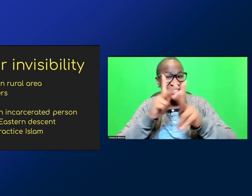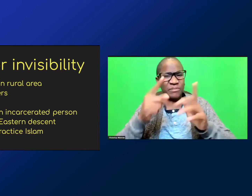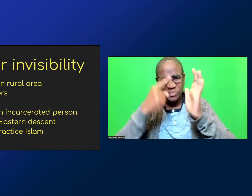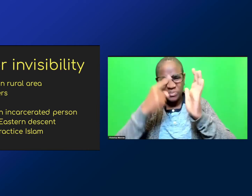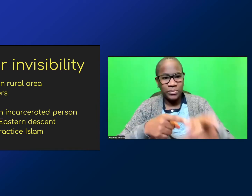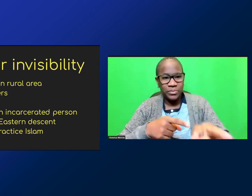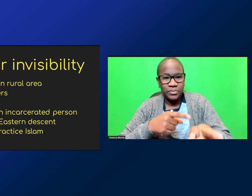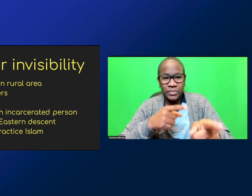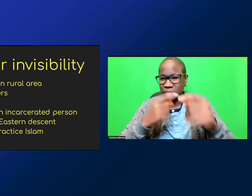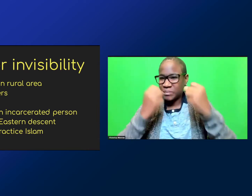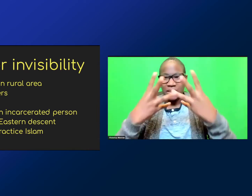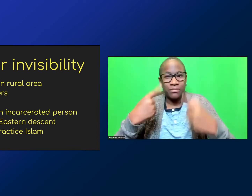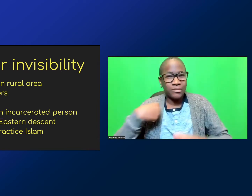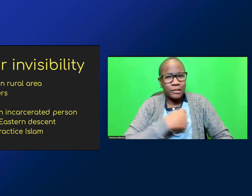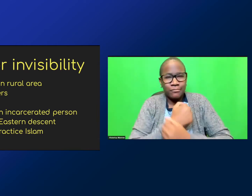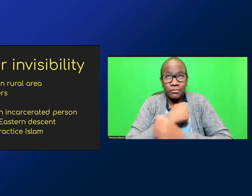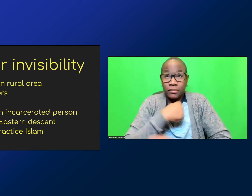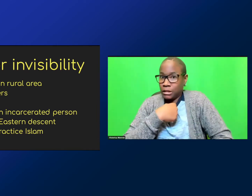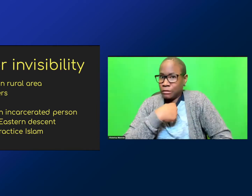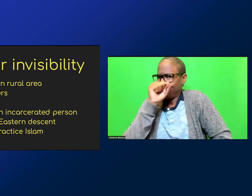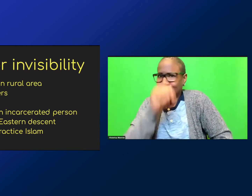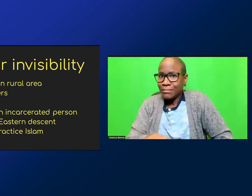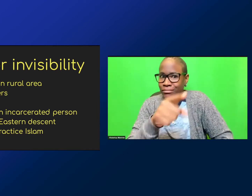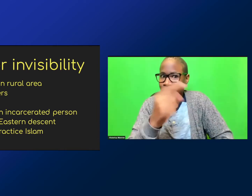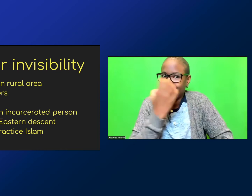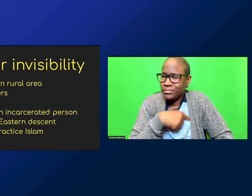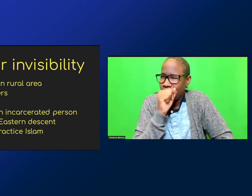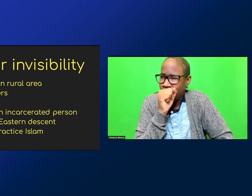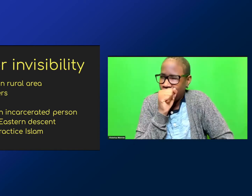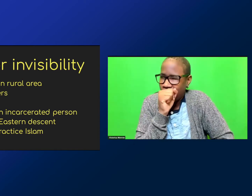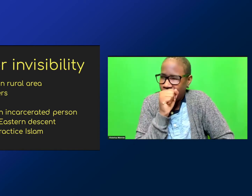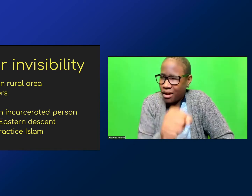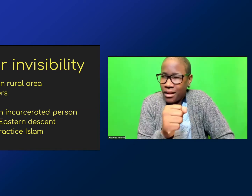the next way you can analyze a children's book for racism and sexism is to check the storyline and